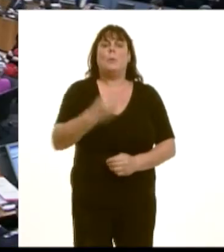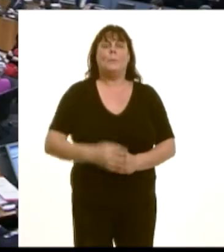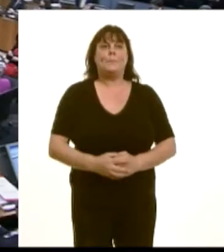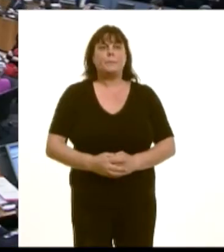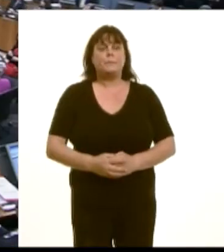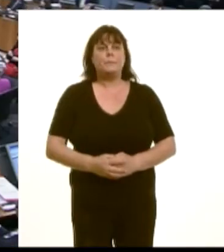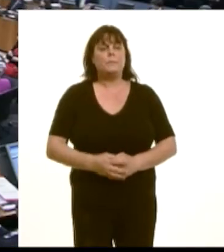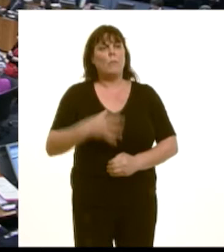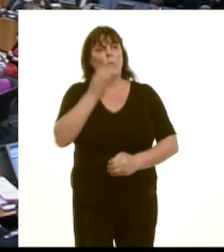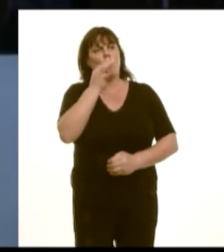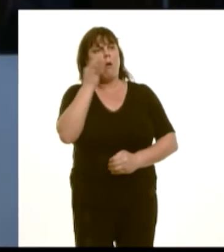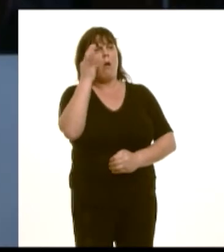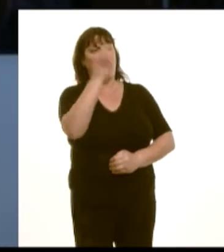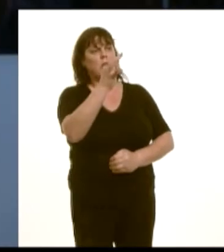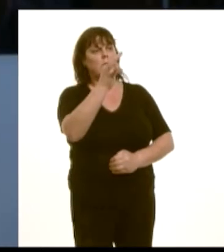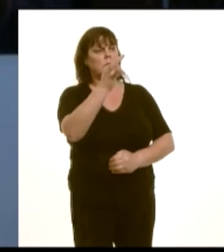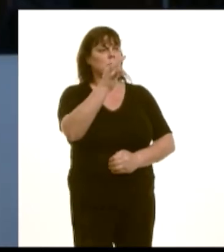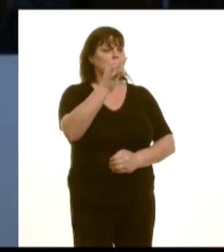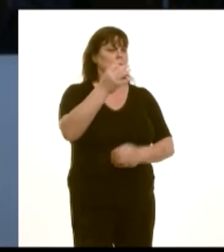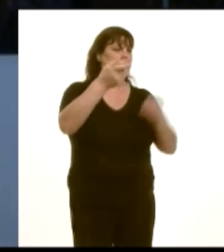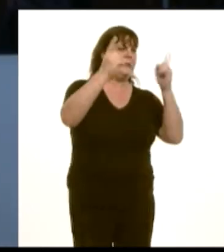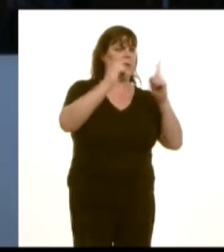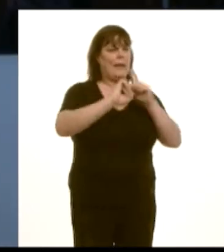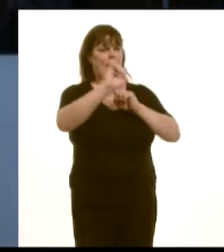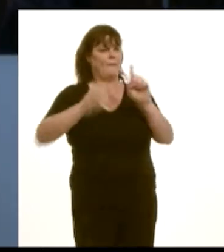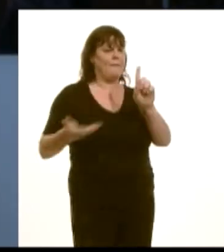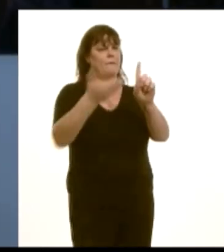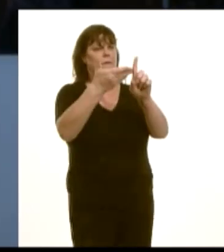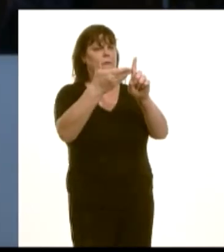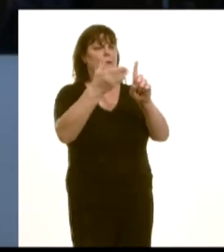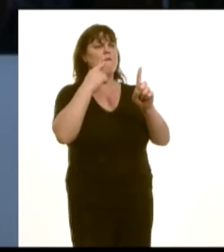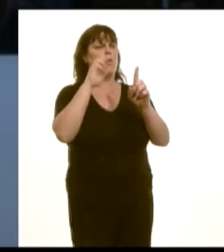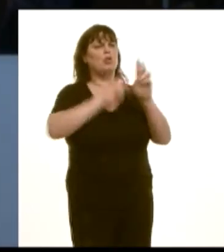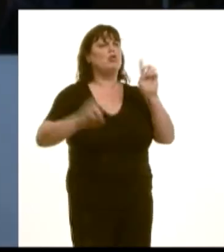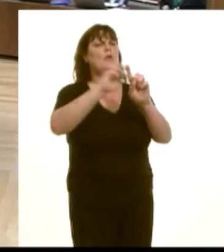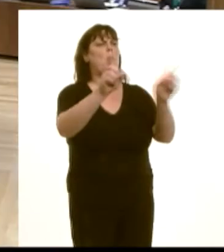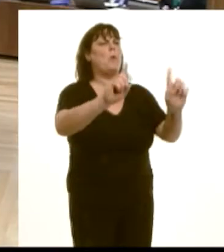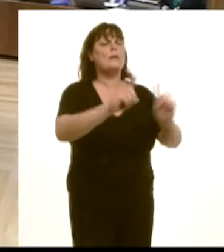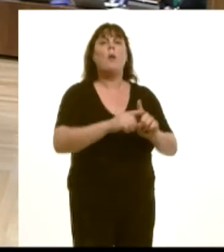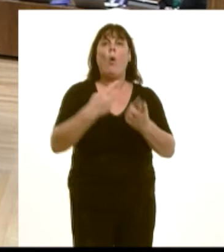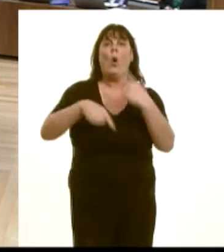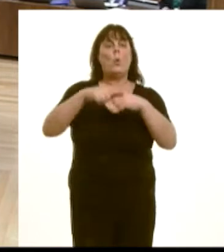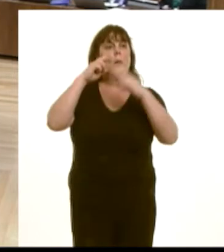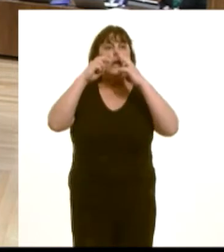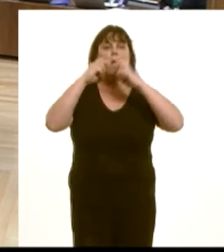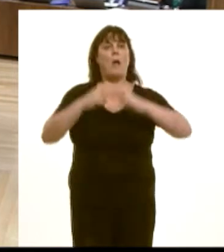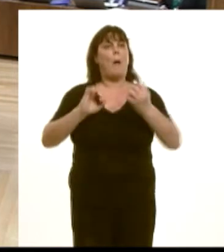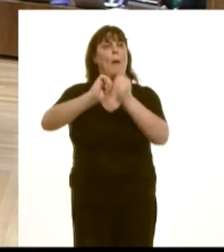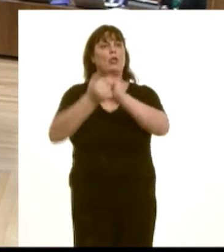his vision for the future of the tourism industry in Wales? OAQ(4)1983(FM) Carwyn Jones: Yes. It is to be found in our tourism strategy, Partnership for Growth: The Welsh Government Strategy for Tourism 2013-2020.